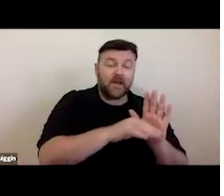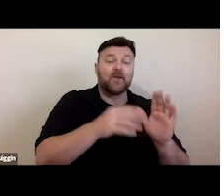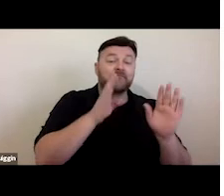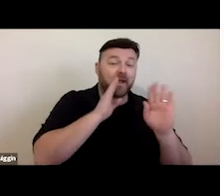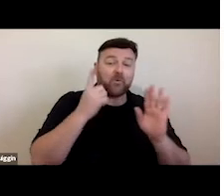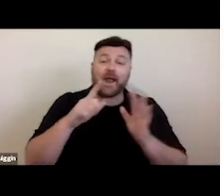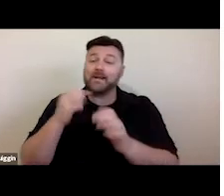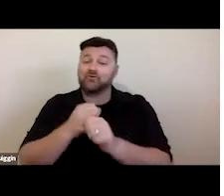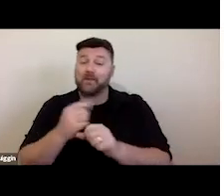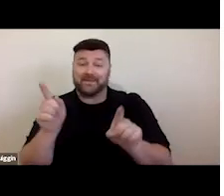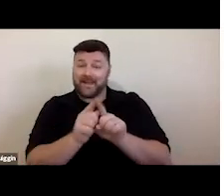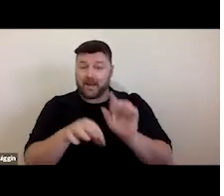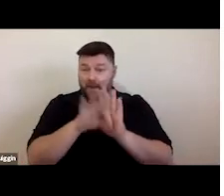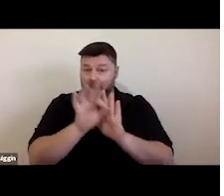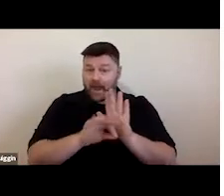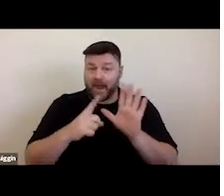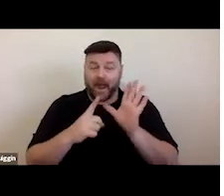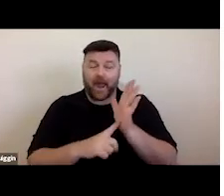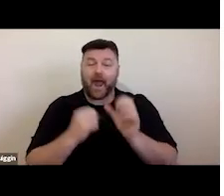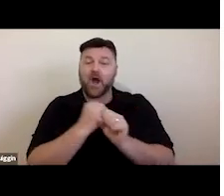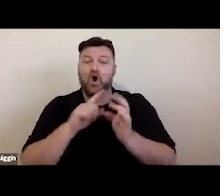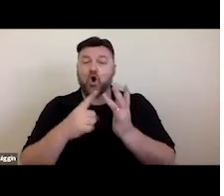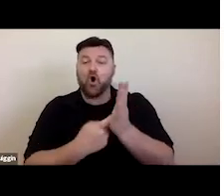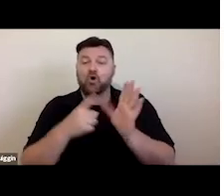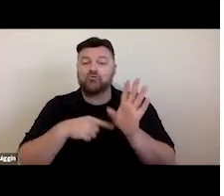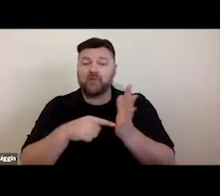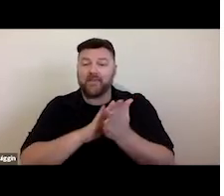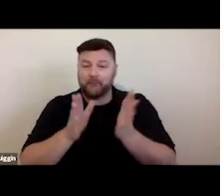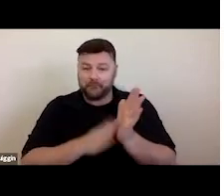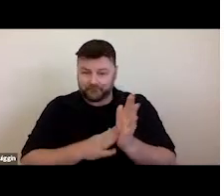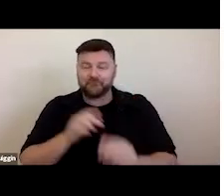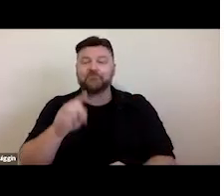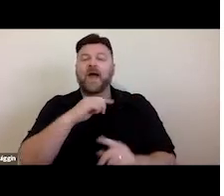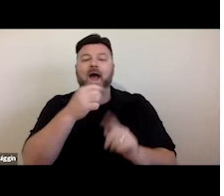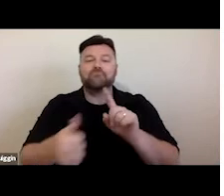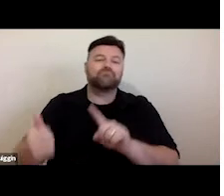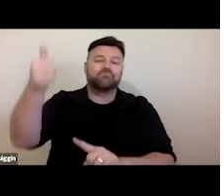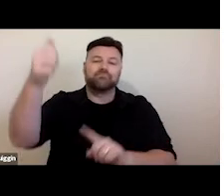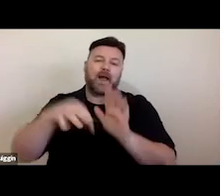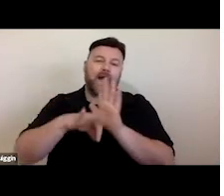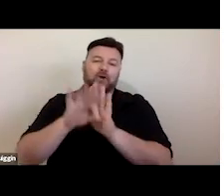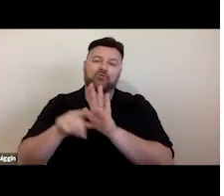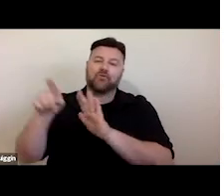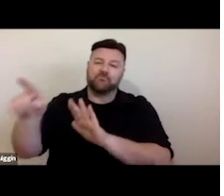The head of Facebook's algorithm is a gentleman by the name of Adam Mossery. You can follow him on